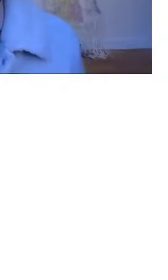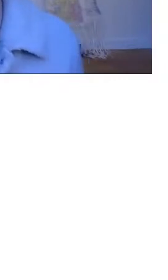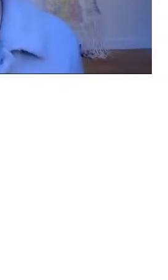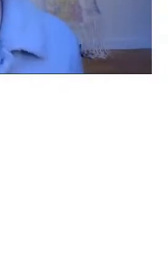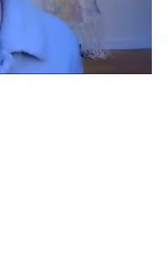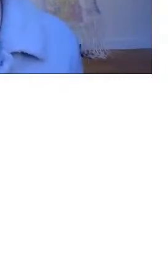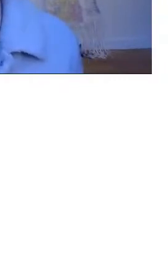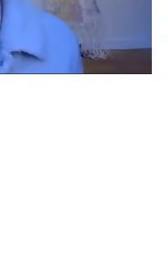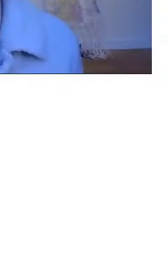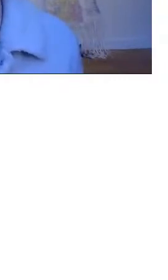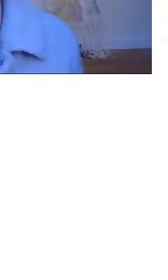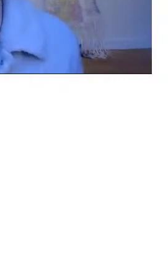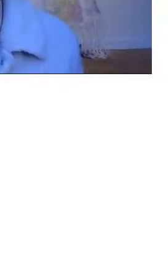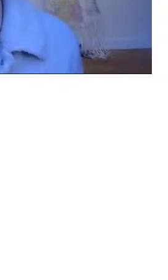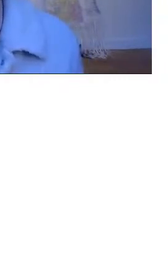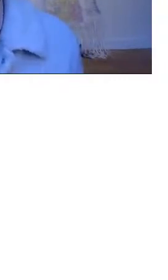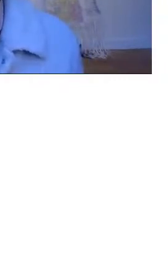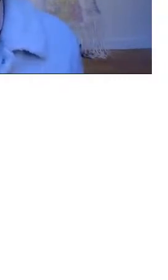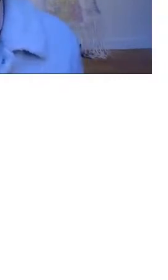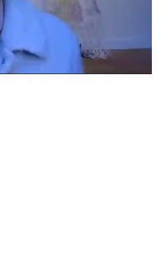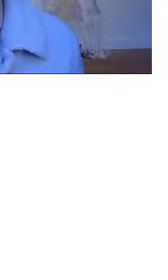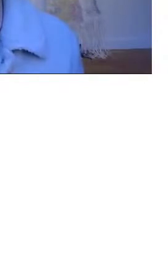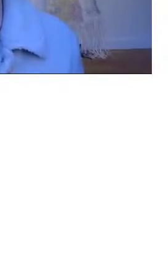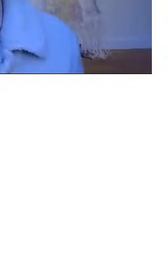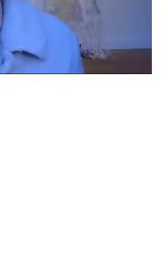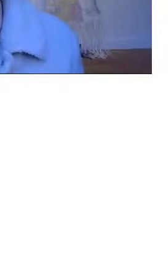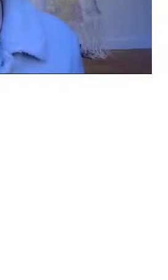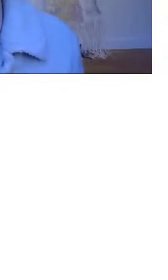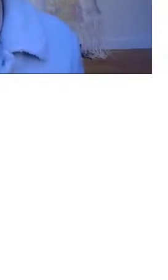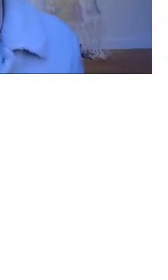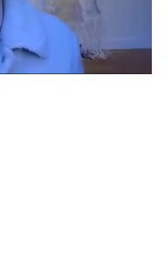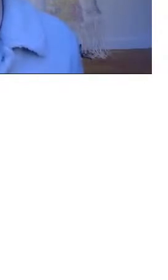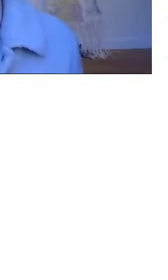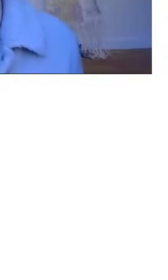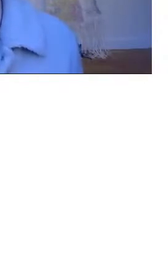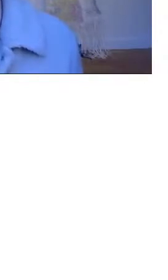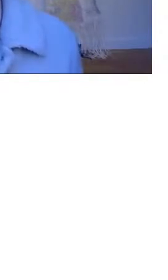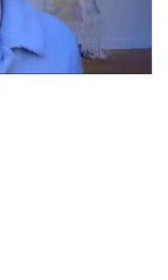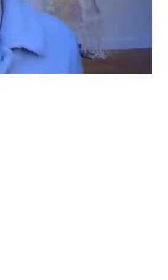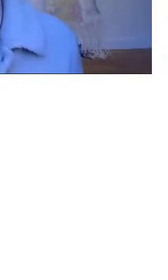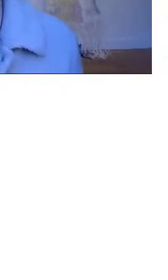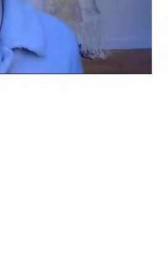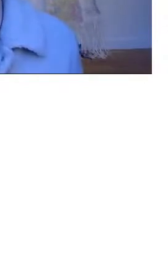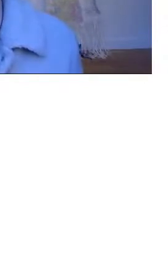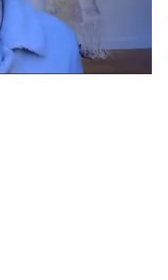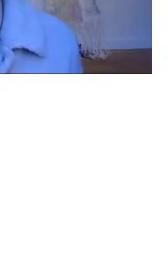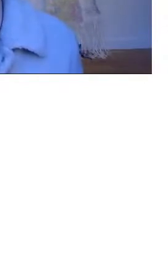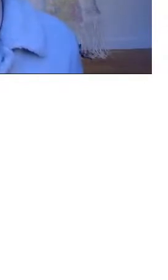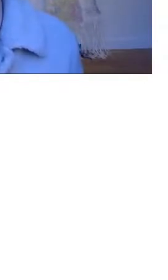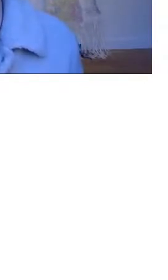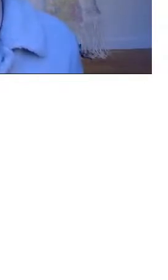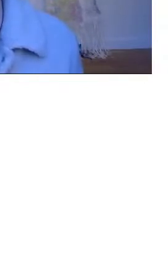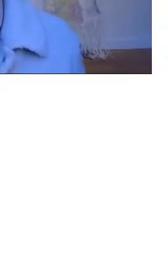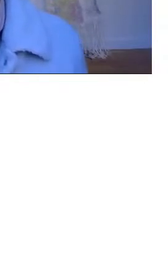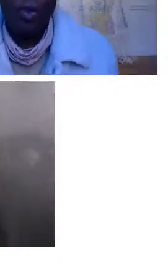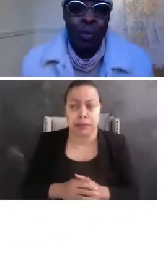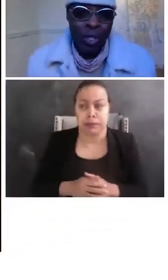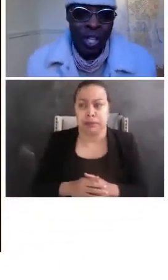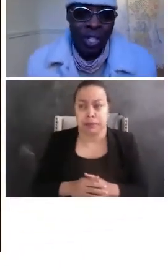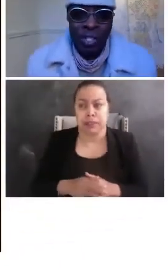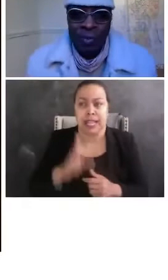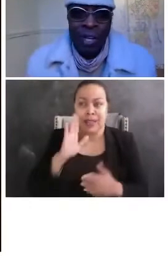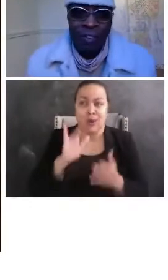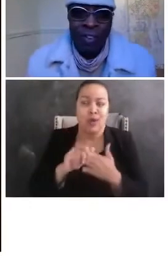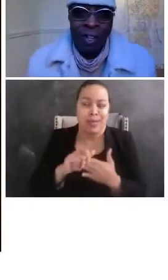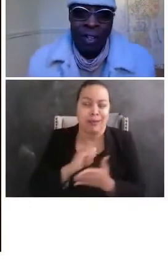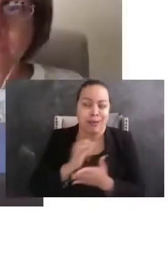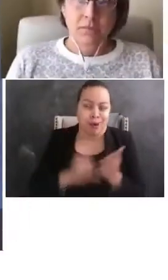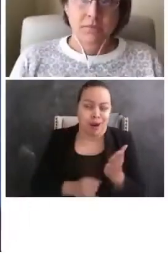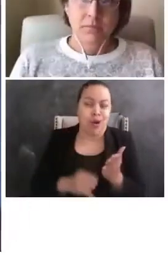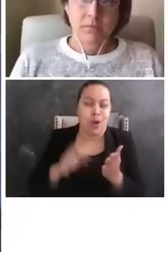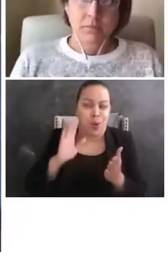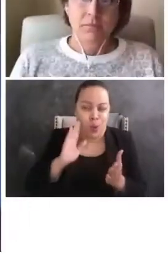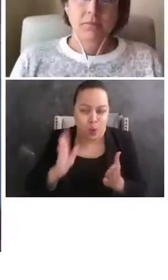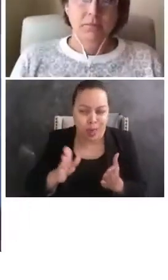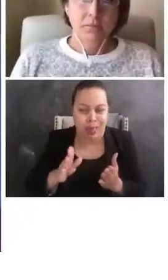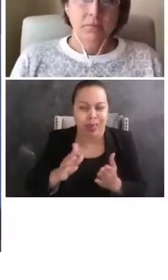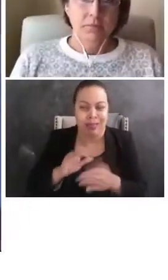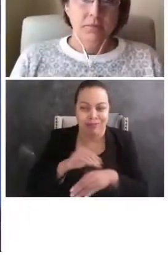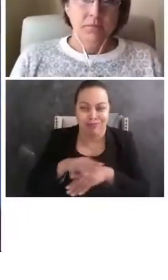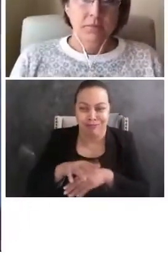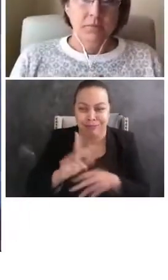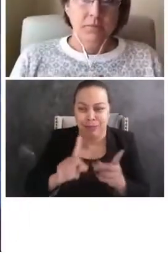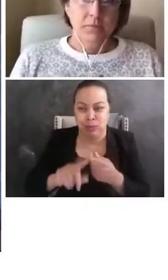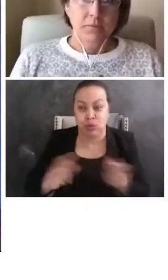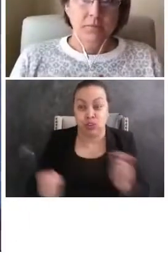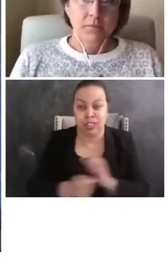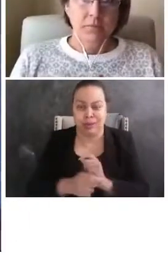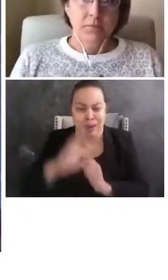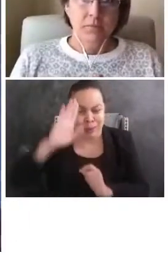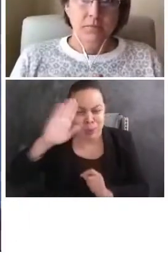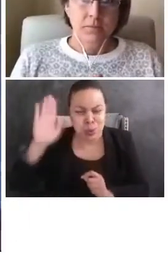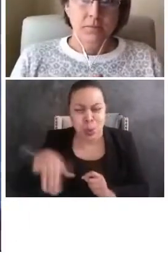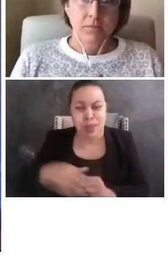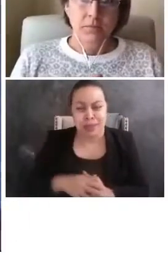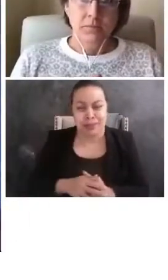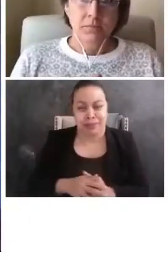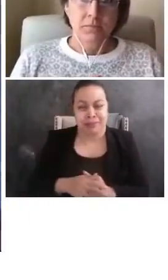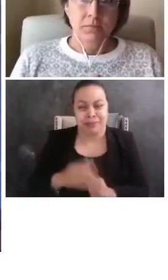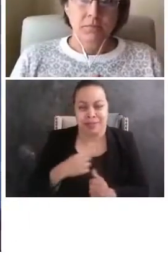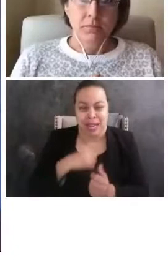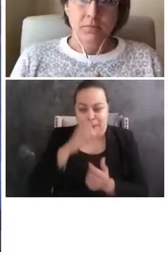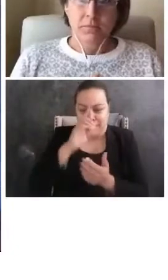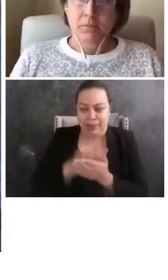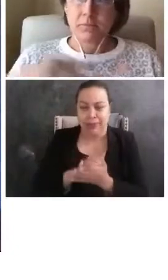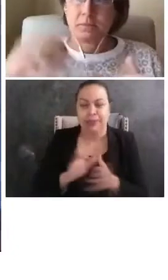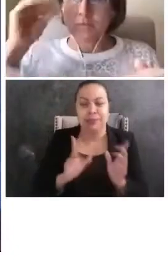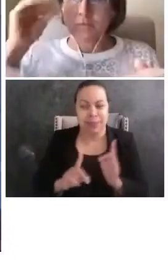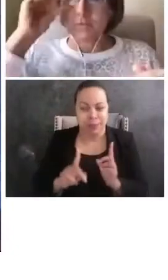I do believe that art can influence change.